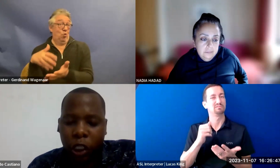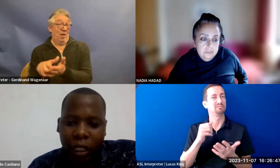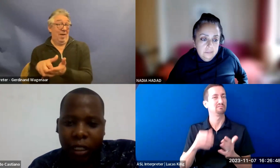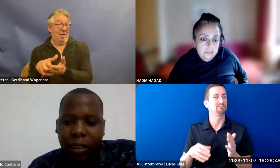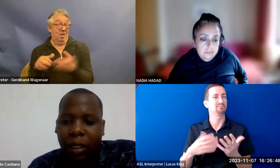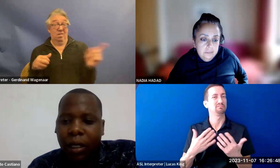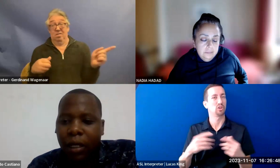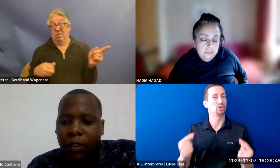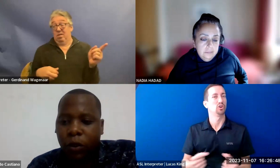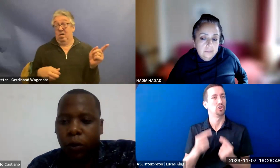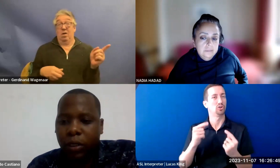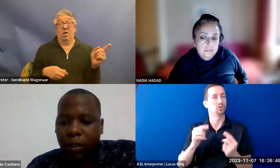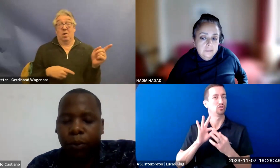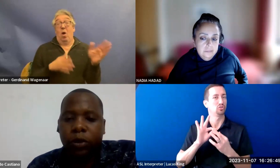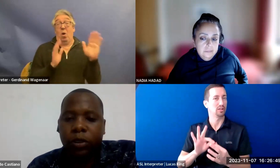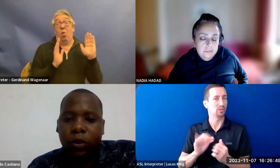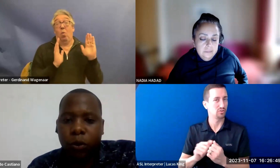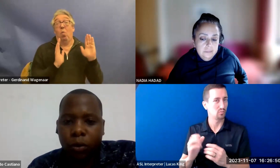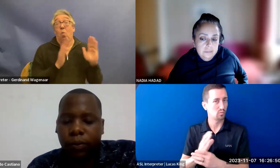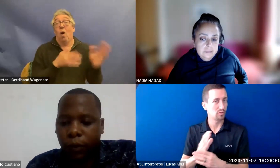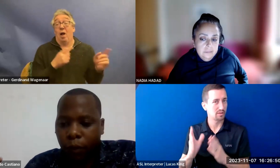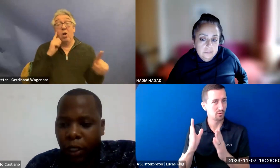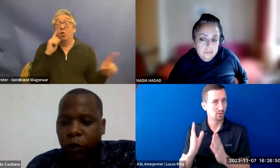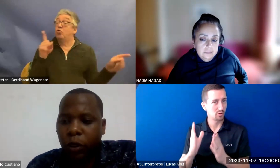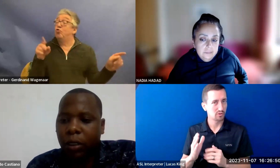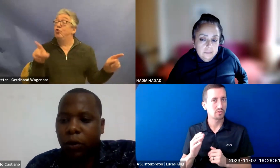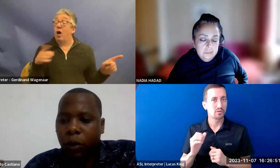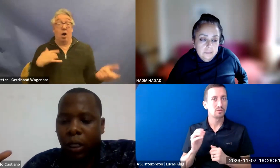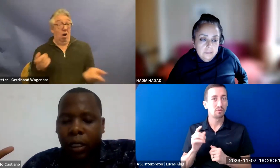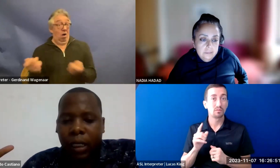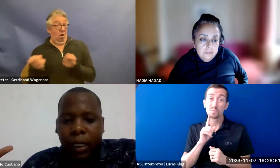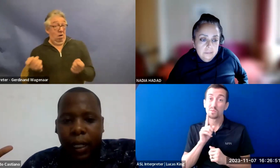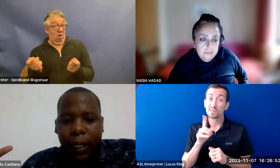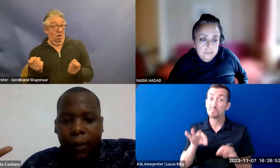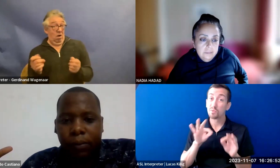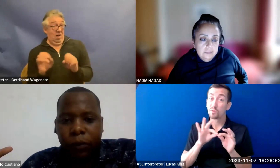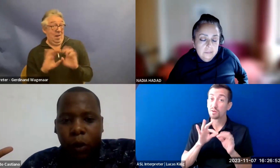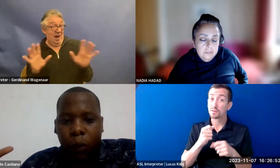Because they want to check it. So it's important to make sure